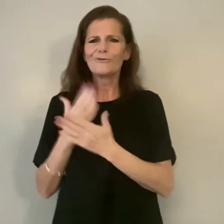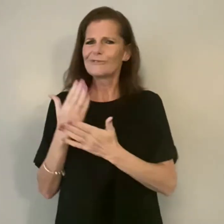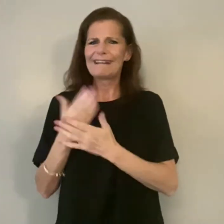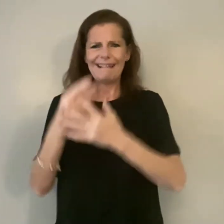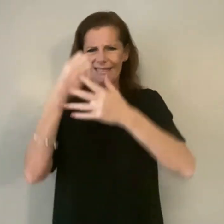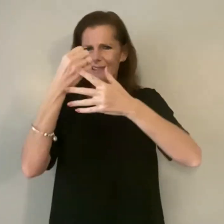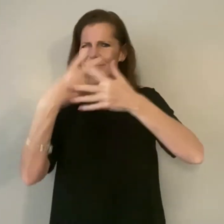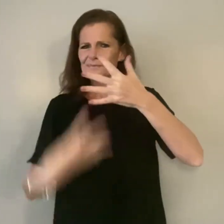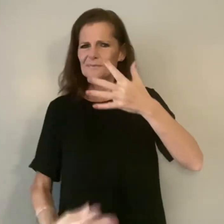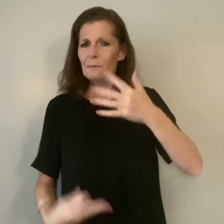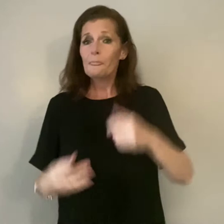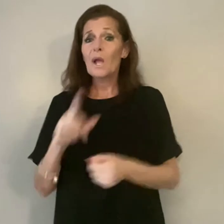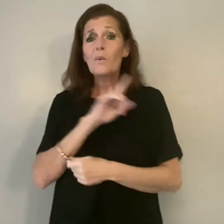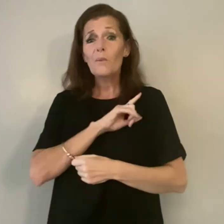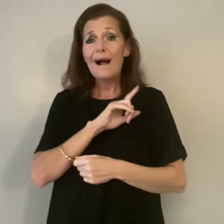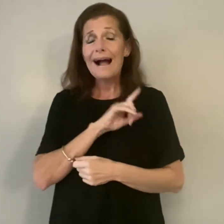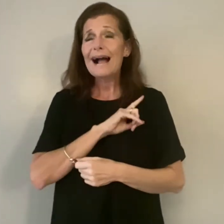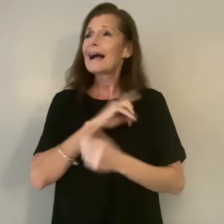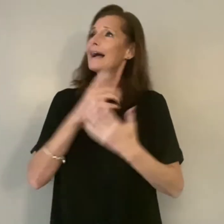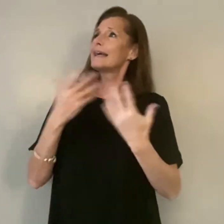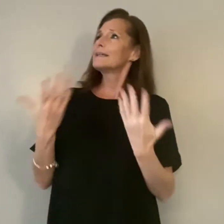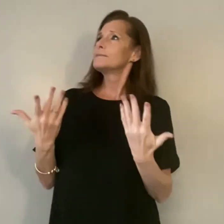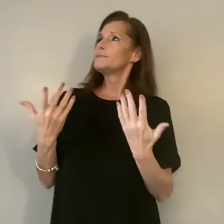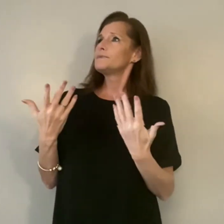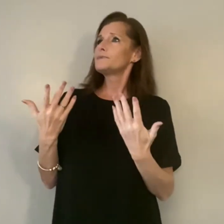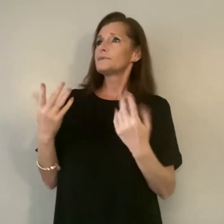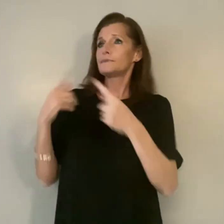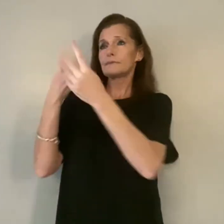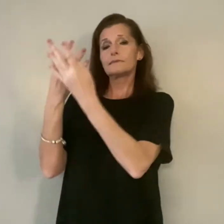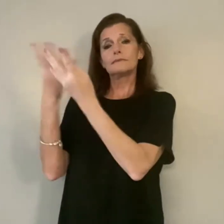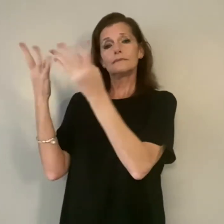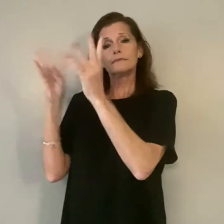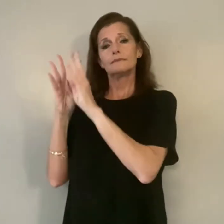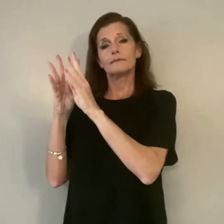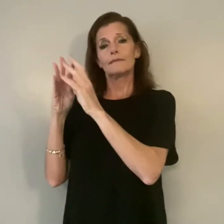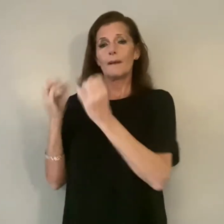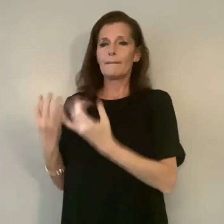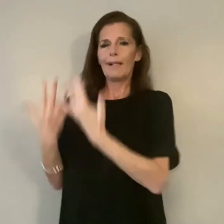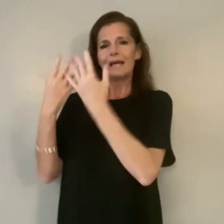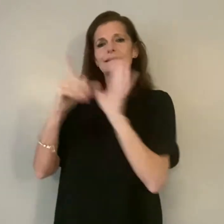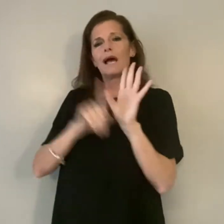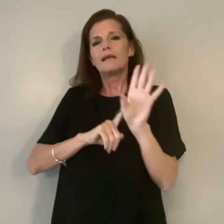And the reason being is that those who are on the board of Blaze,